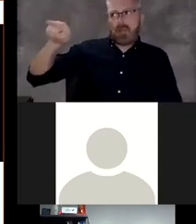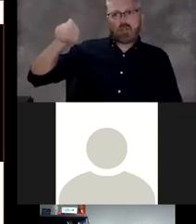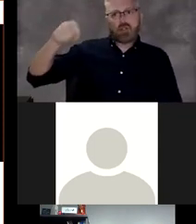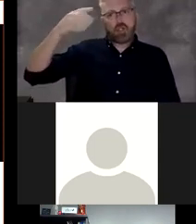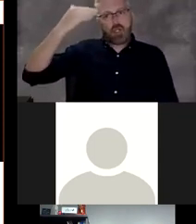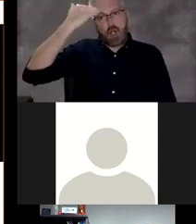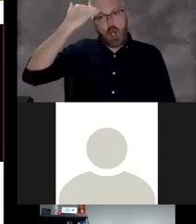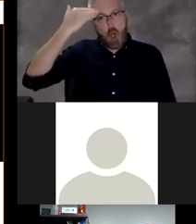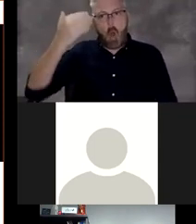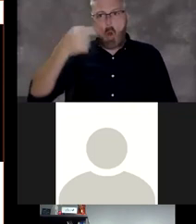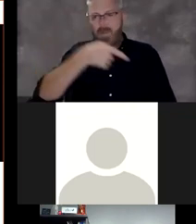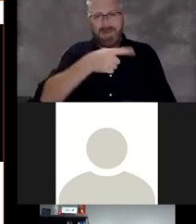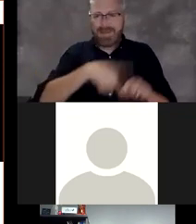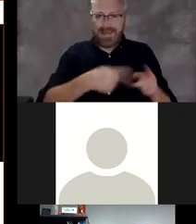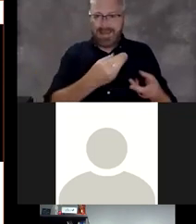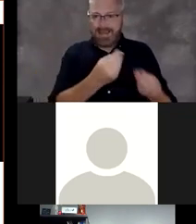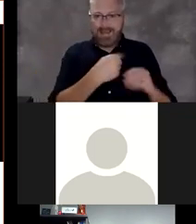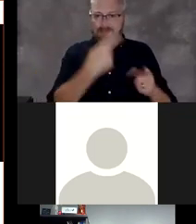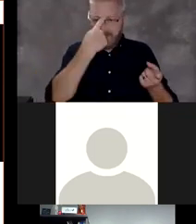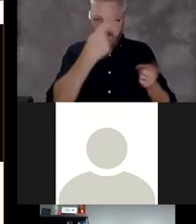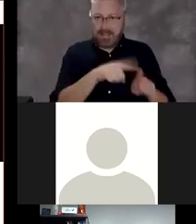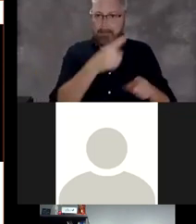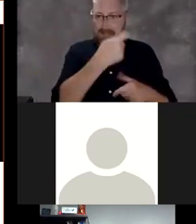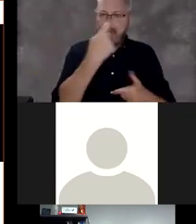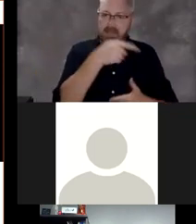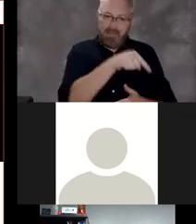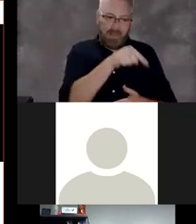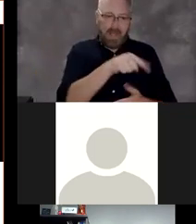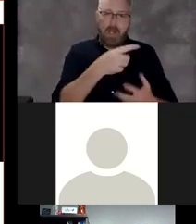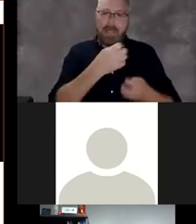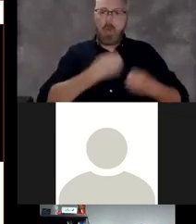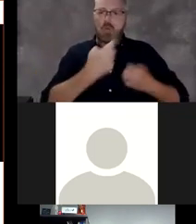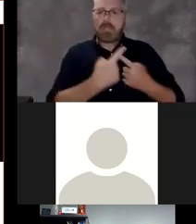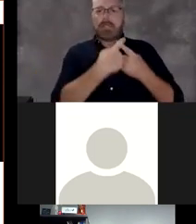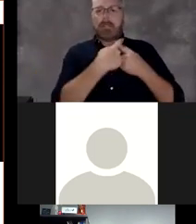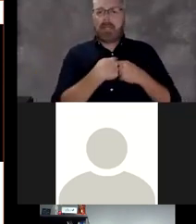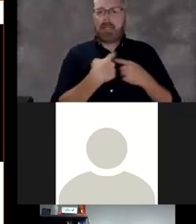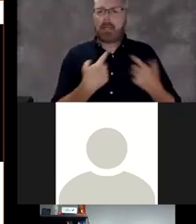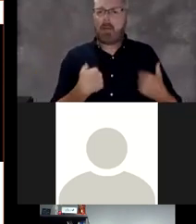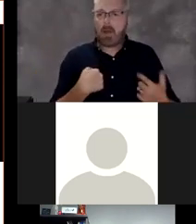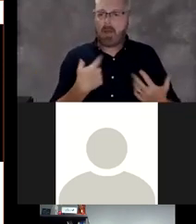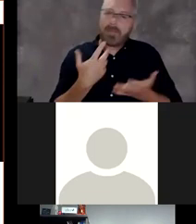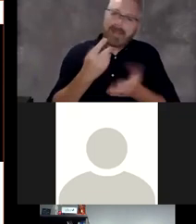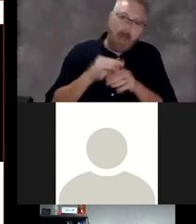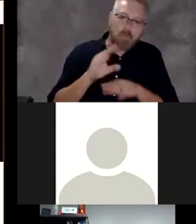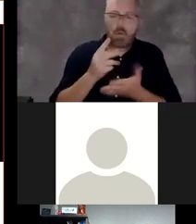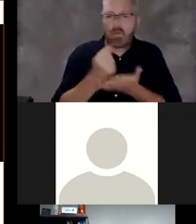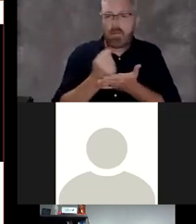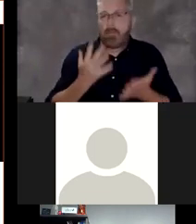TO GIVE CONSENT BECAUSE OF THEIR EMOTIONAL DEPENDENCE ON THE COUNSELOR OR THERAPIST. IT DOES REQUIRE MENTAL HEALTH